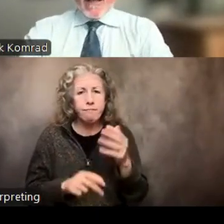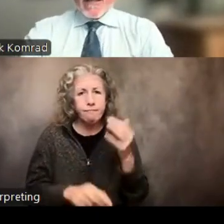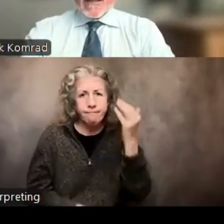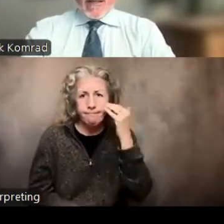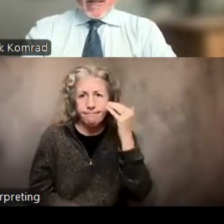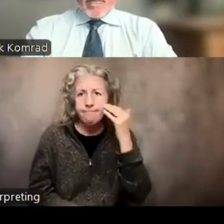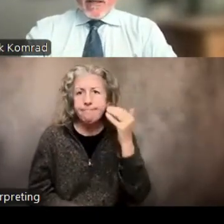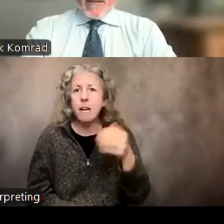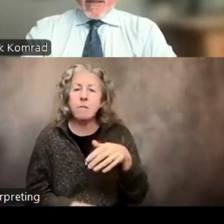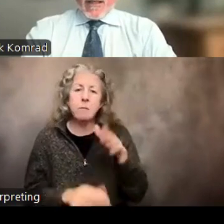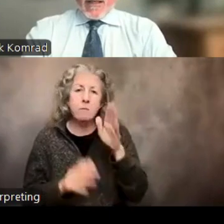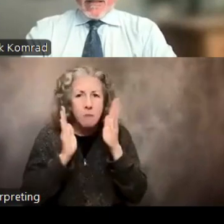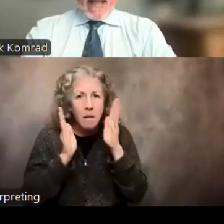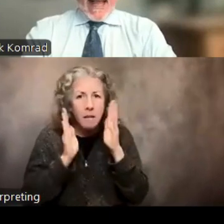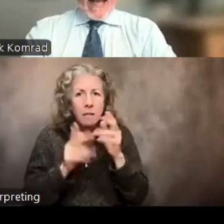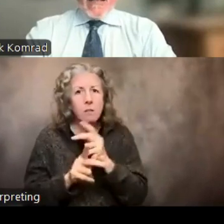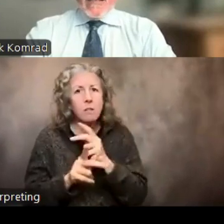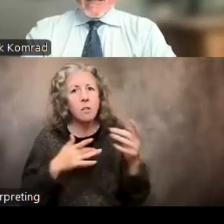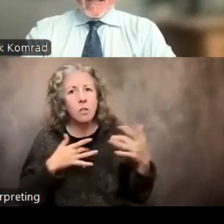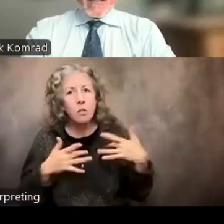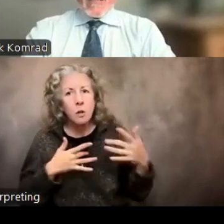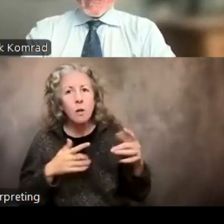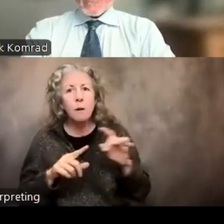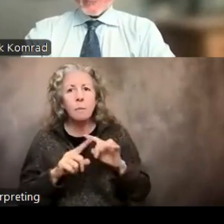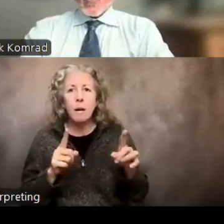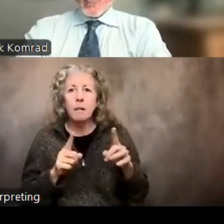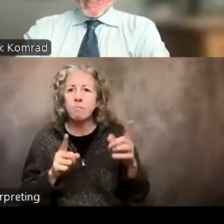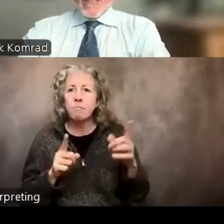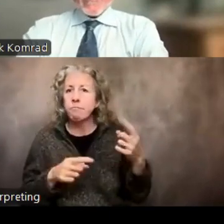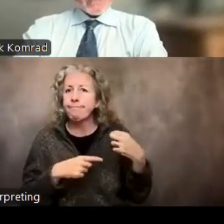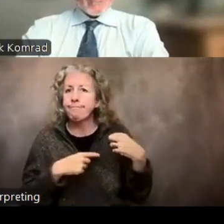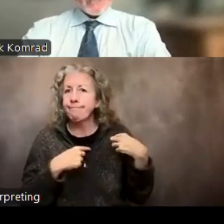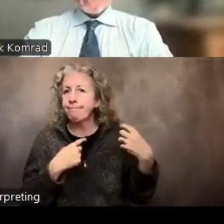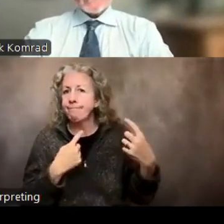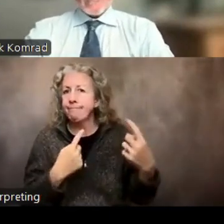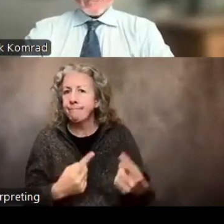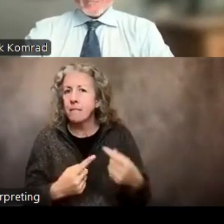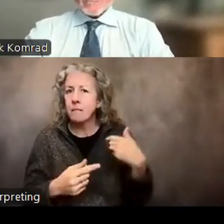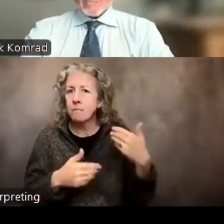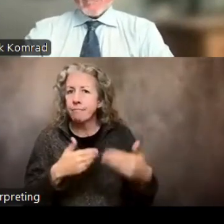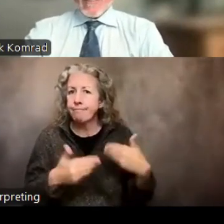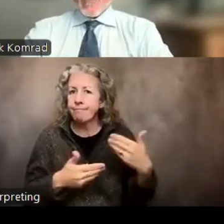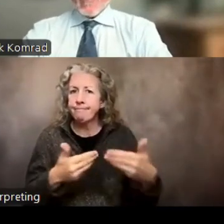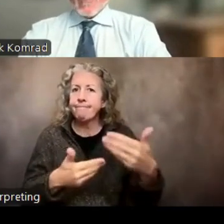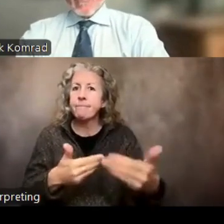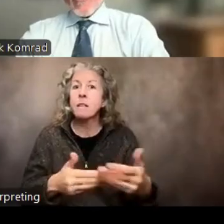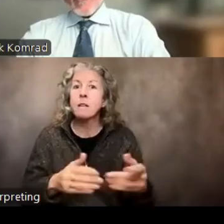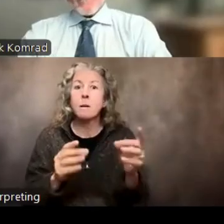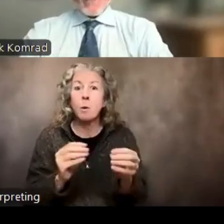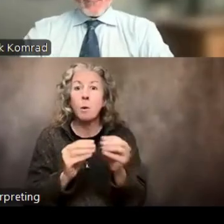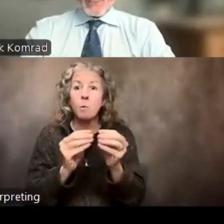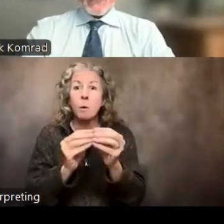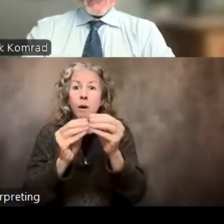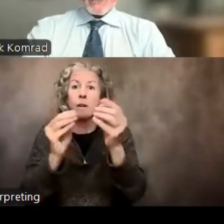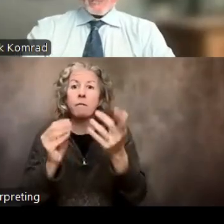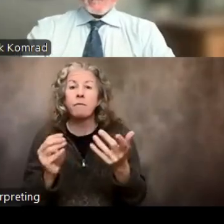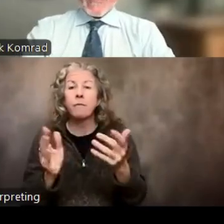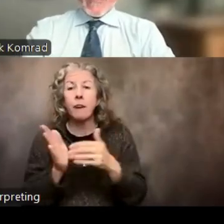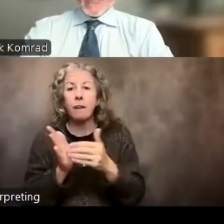this, but as this thing got underway and started to accelerate, somehow the referrals for psychiatric